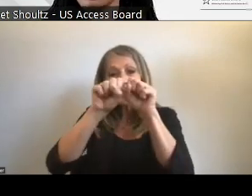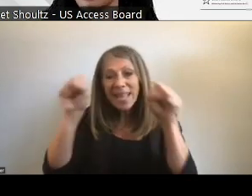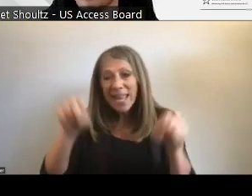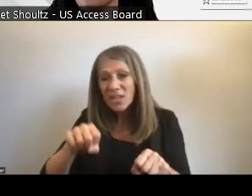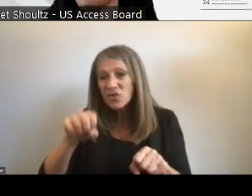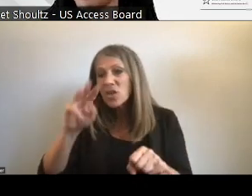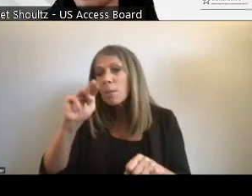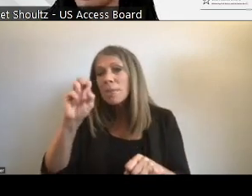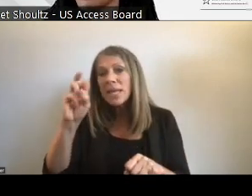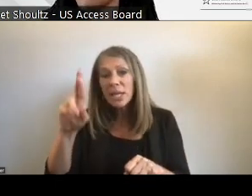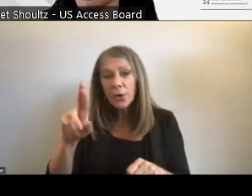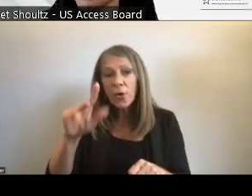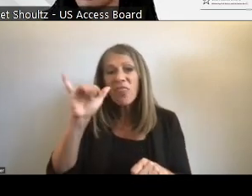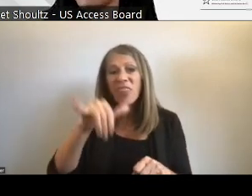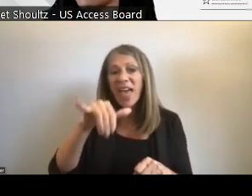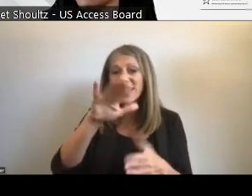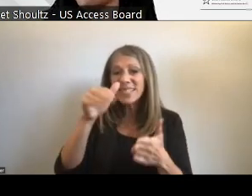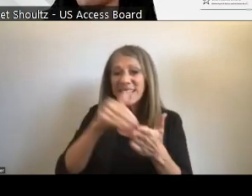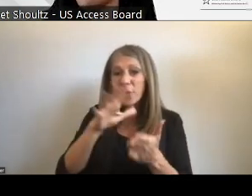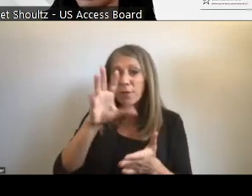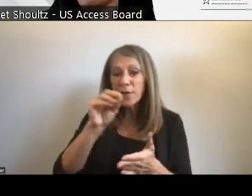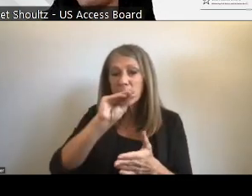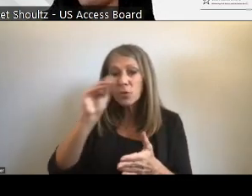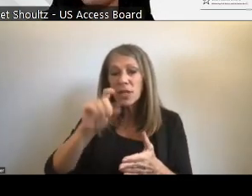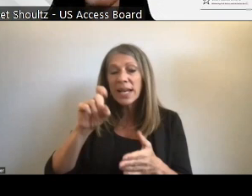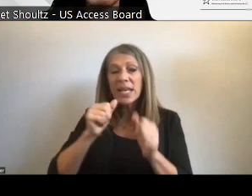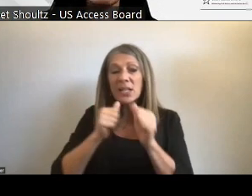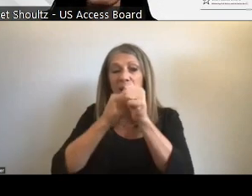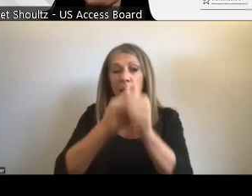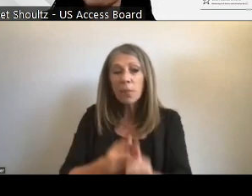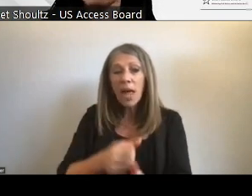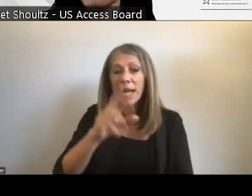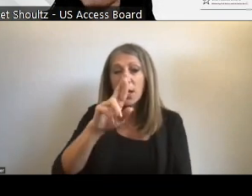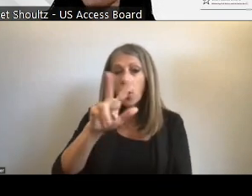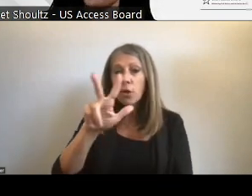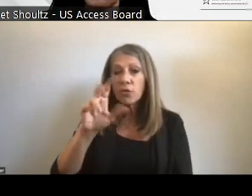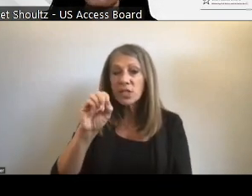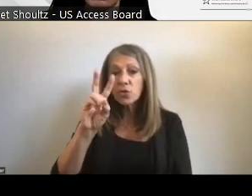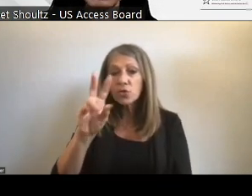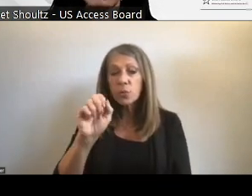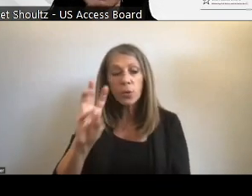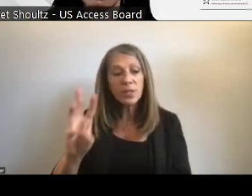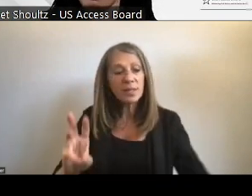And this center 50 percent needs to comply with the requirements in R302.6.